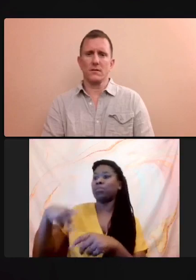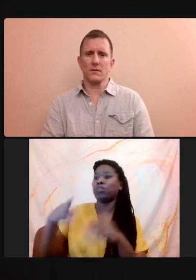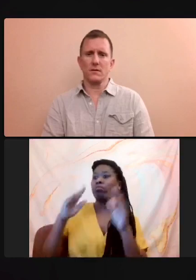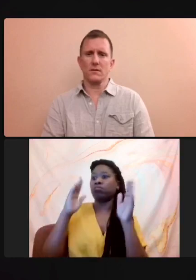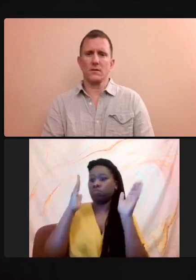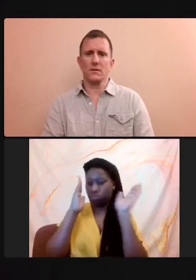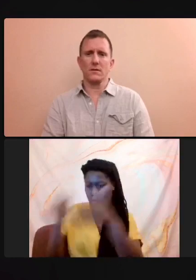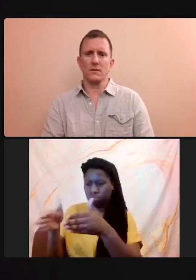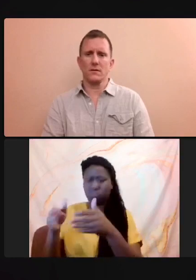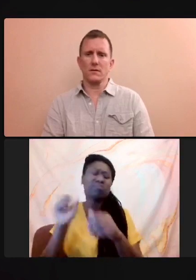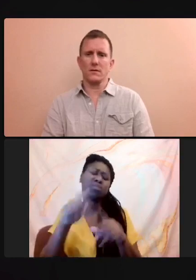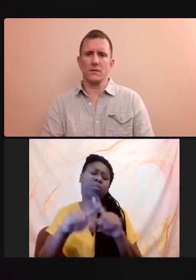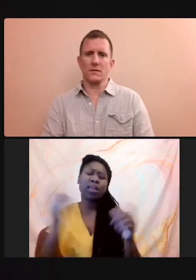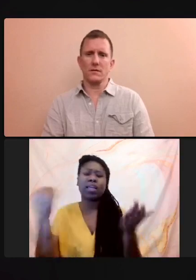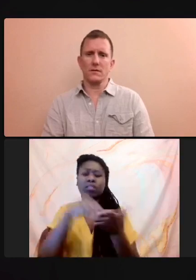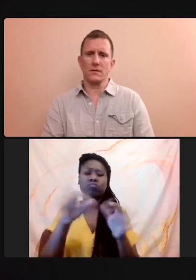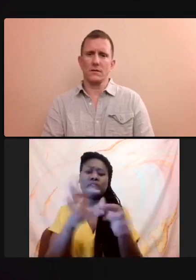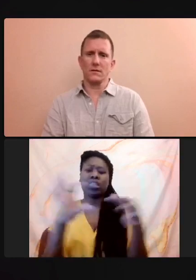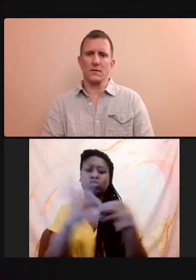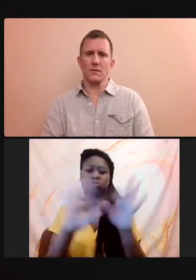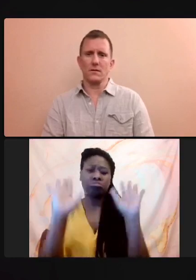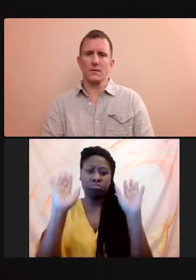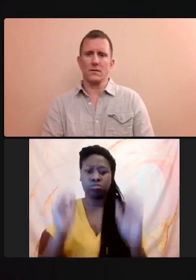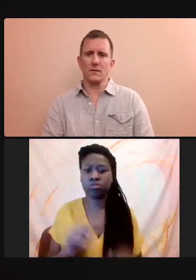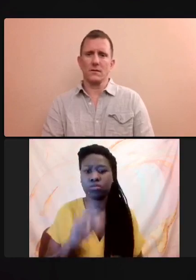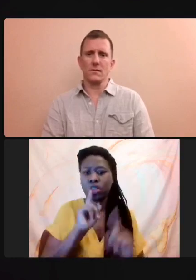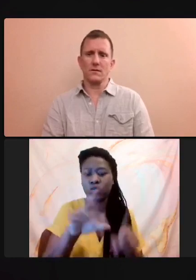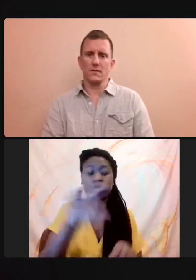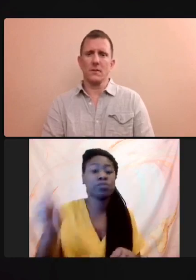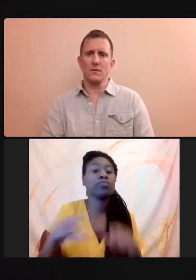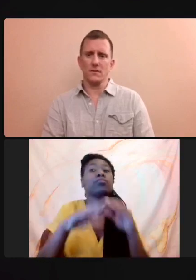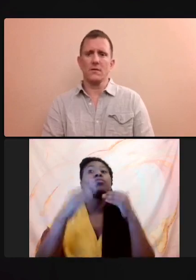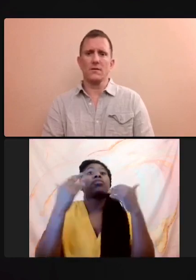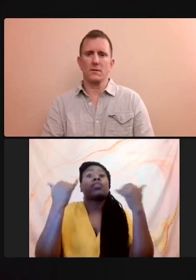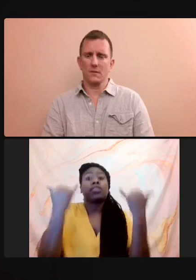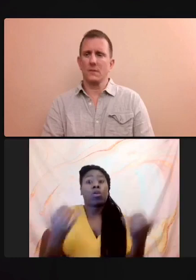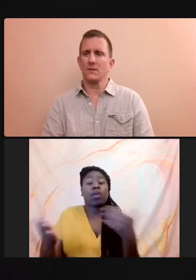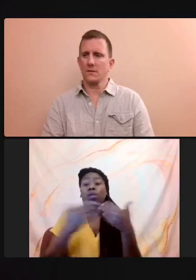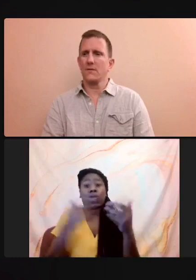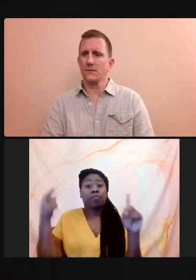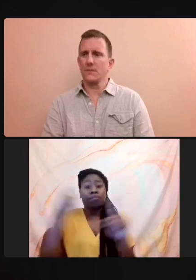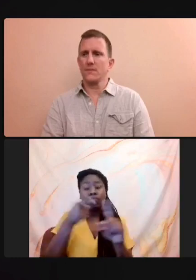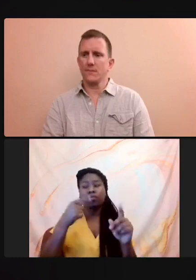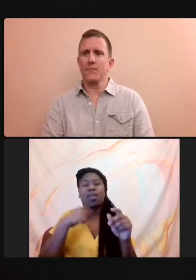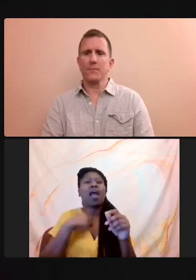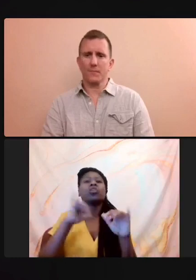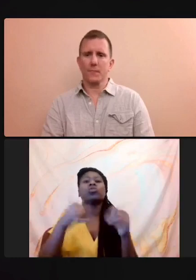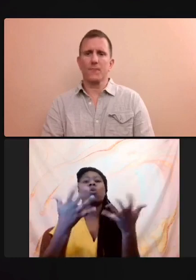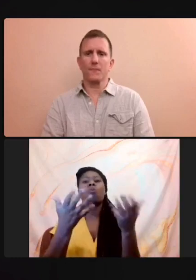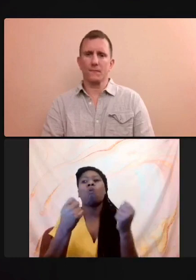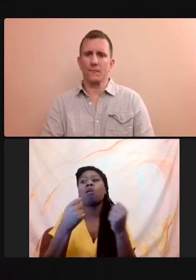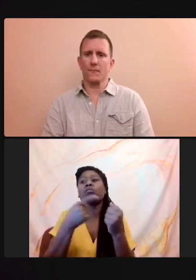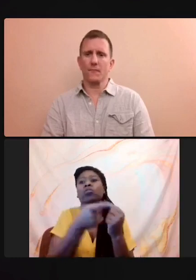about mentoring or the interpreting profession in general? So I saw a question pop up, but I'm sure we can answer that later.